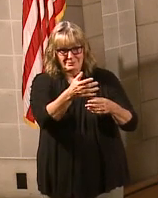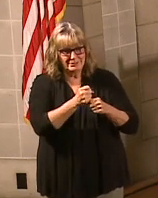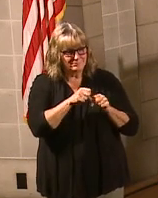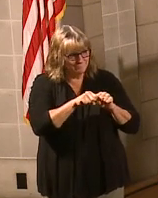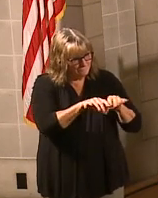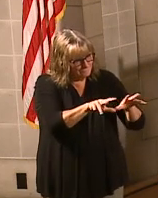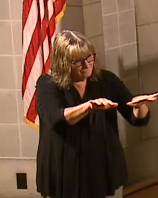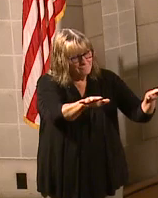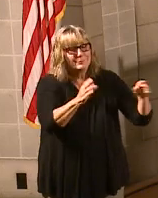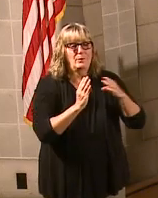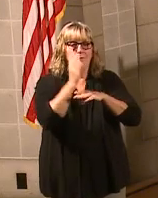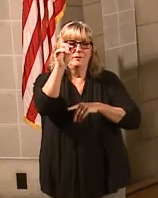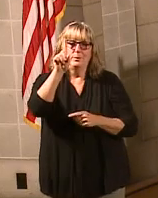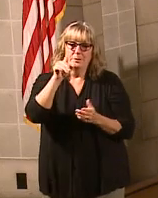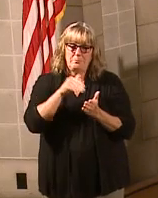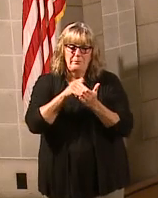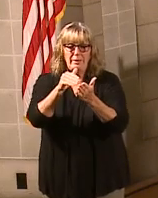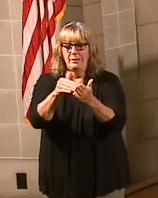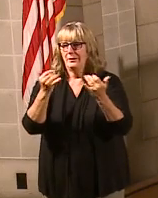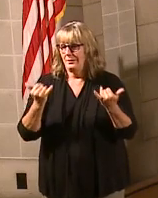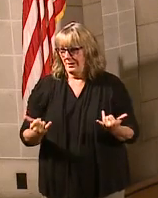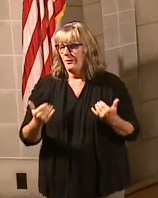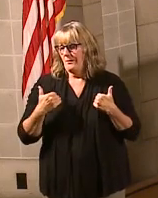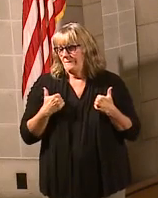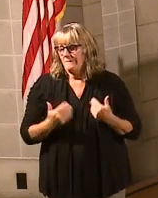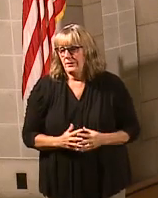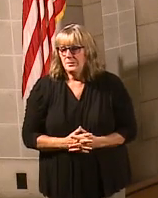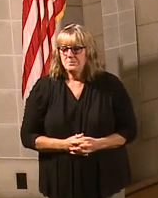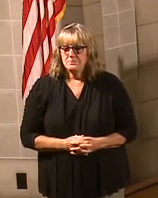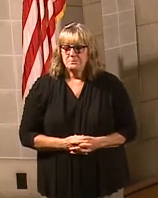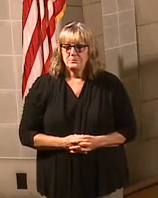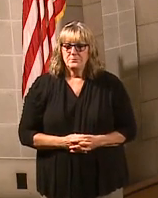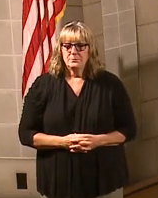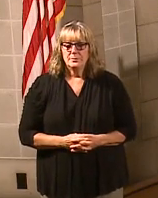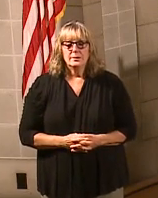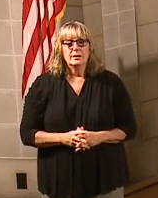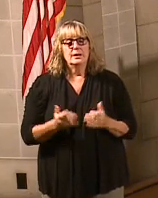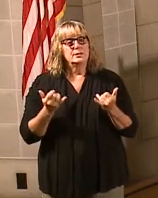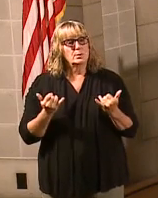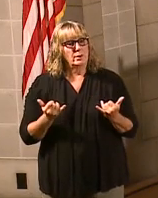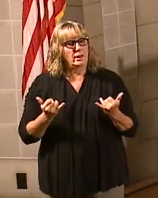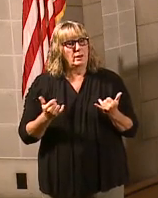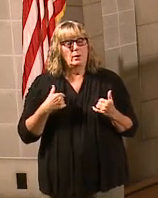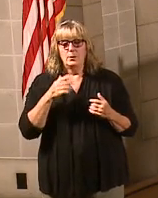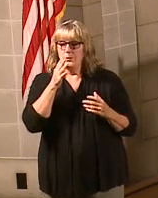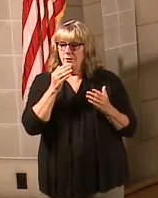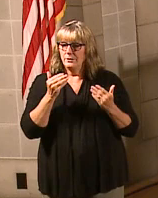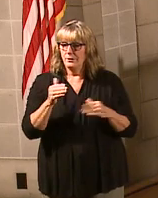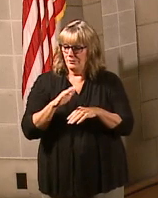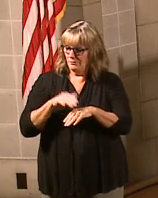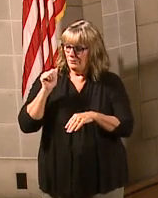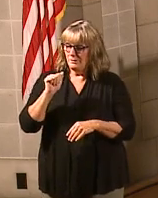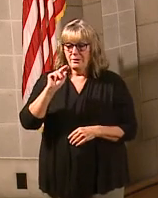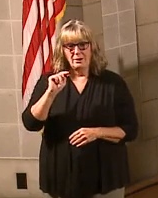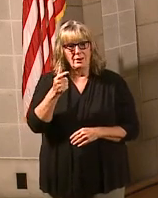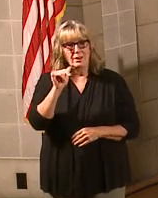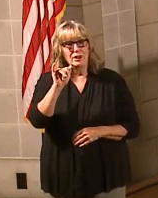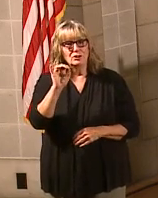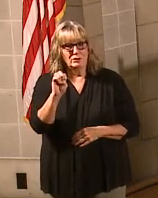THRESHOLD OF OVER 1 MILLION NEBRASKANS FULLY VACCINATED. ANOTHER MILESTONE THERE WITH REGARD TO GETTING VACCINES OUT